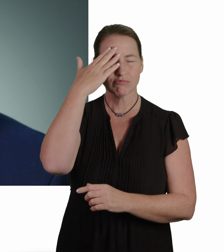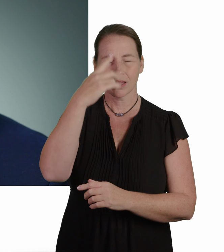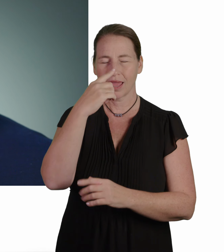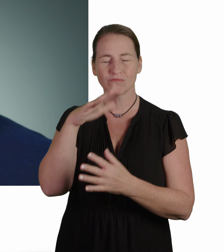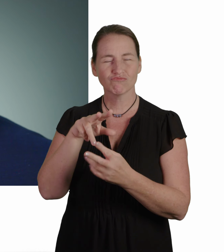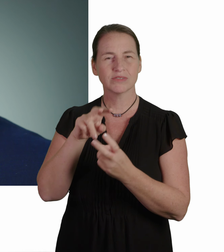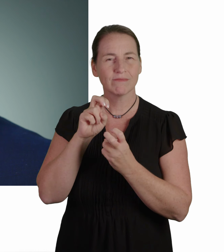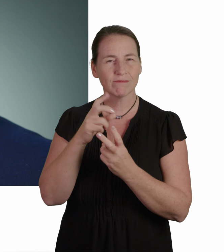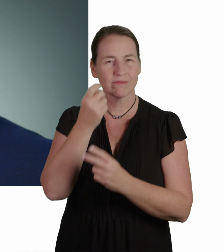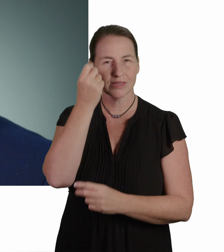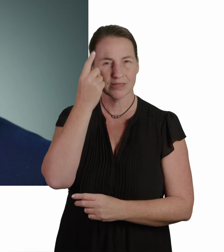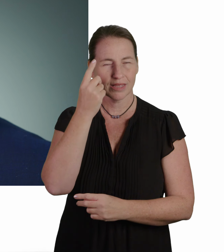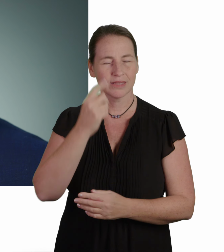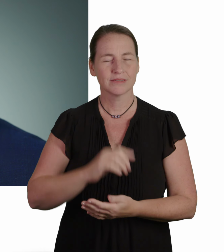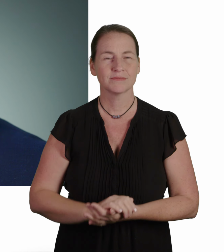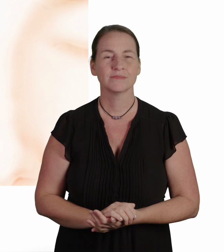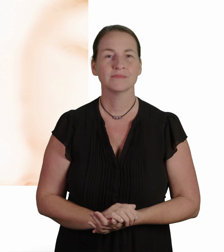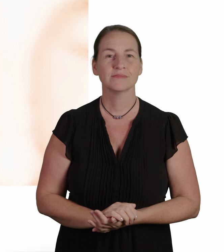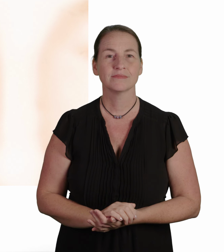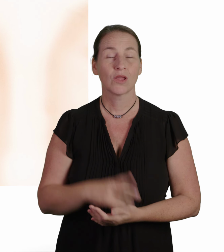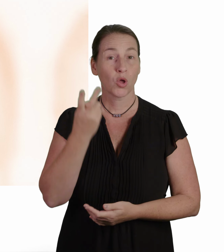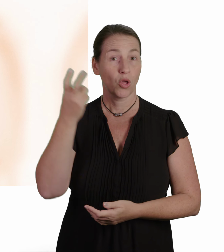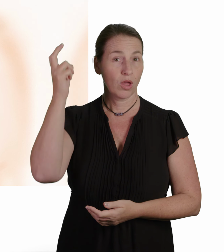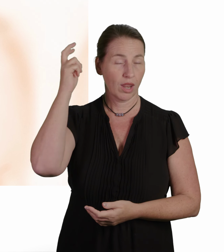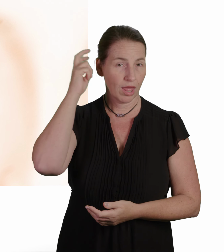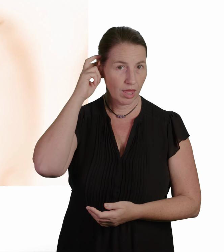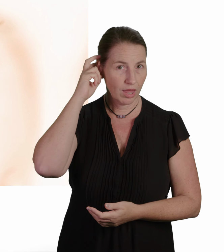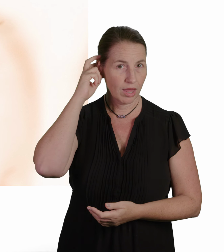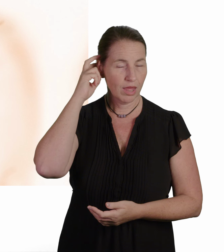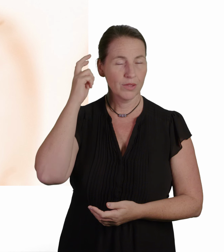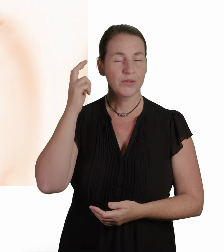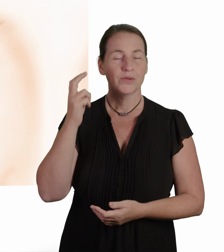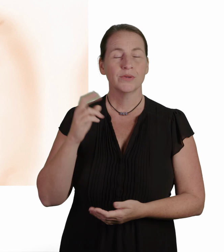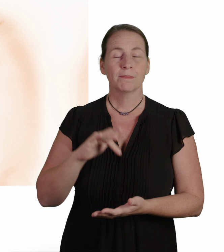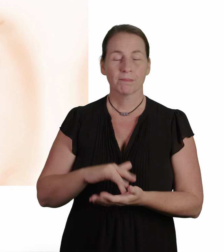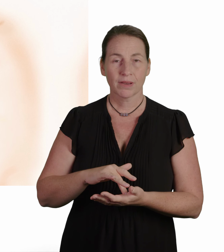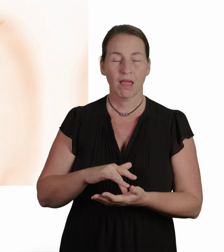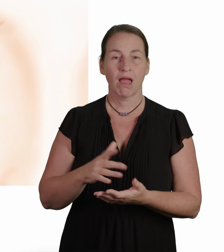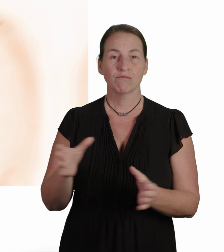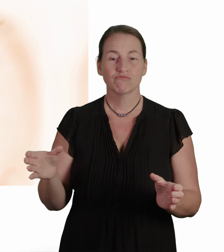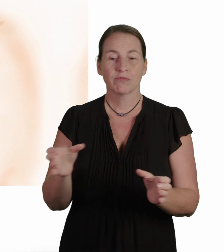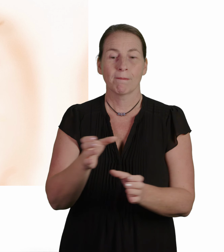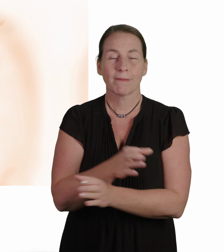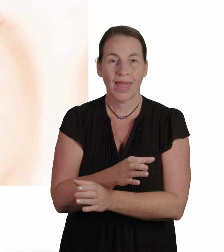the brain can receive and understand. The cochlear implant replaces acoustic stimulation